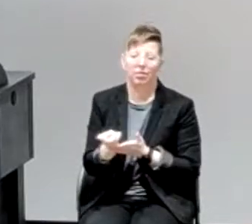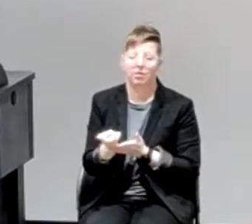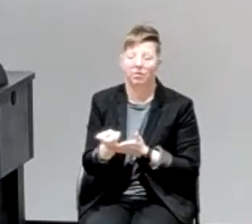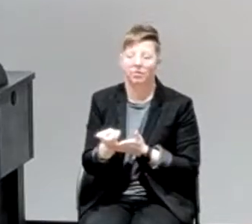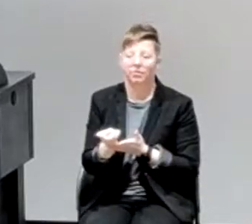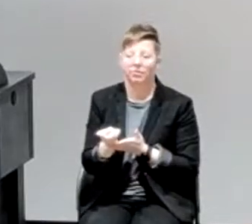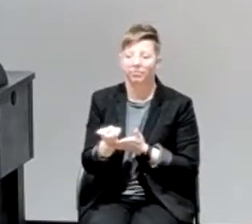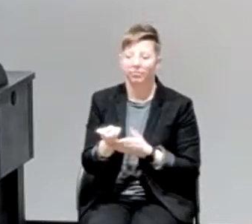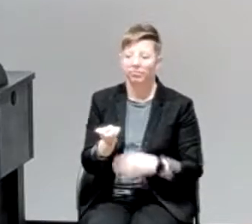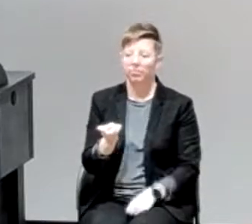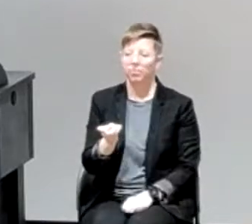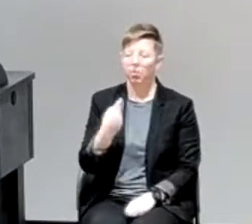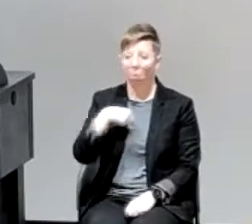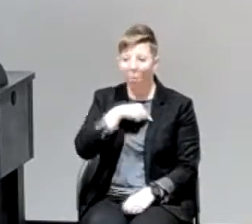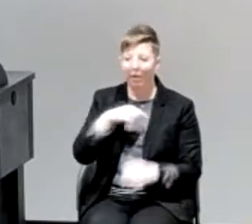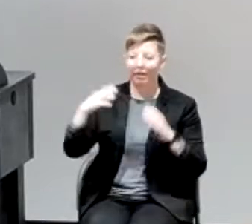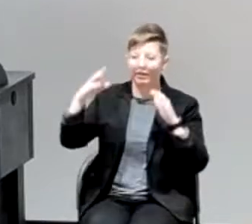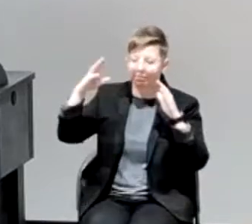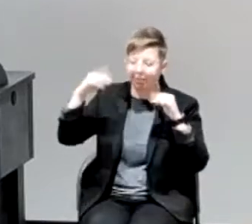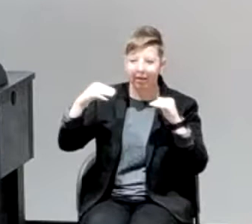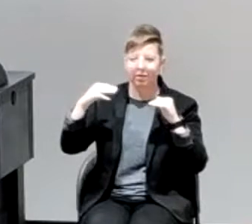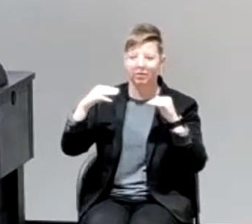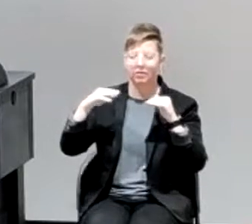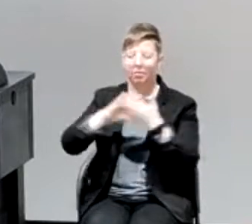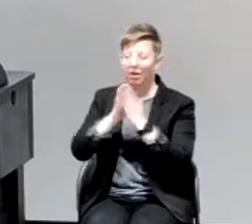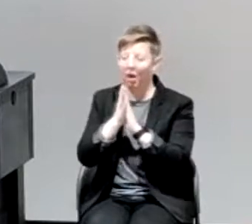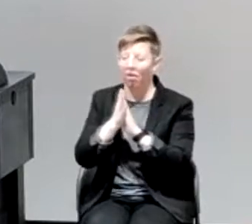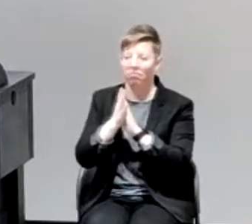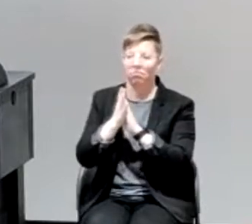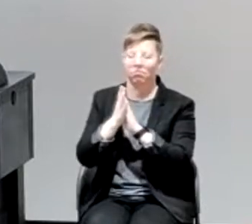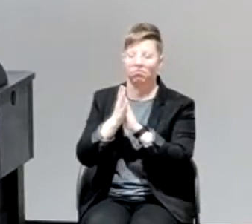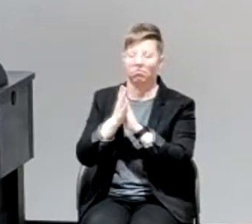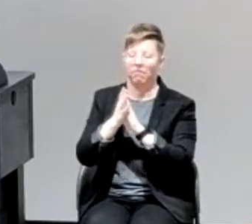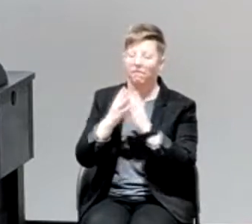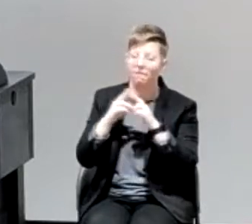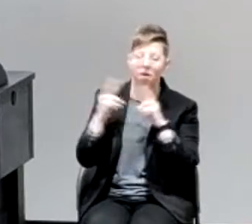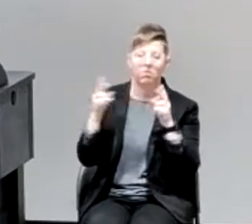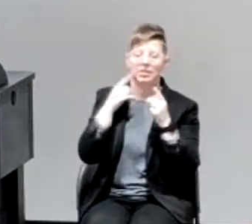It has humbled us and caused us to look eyes wide